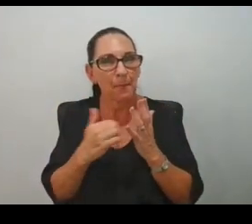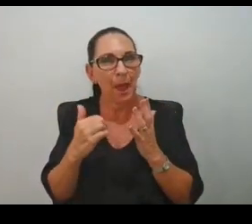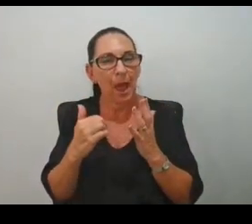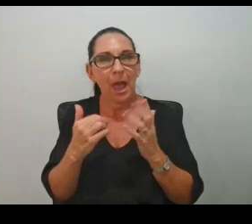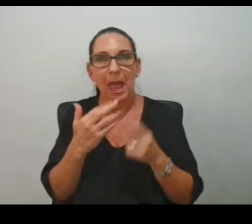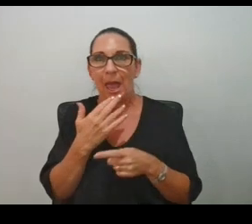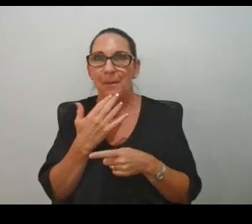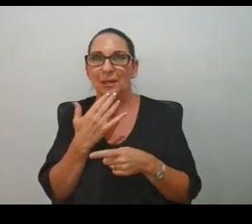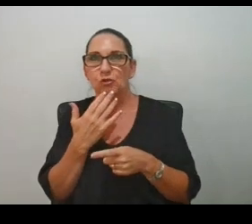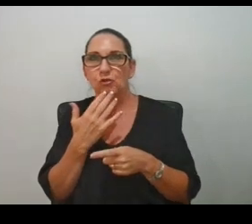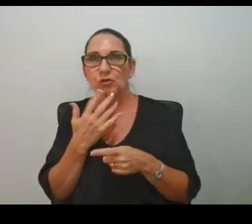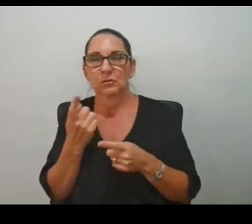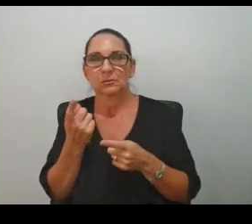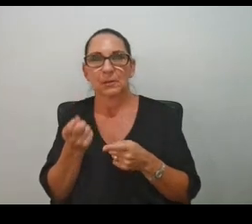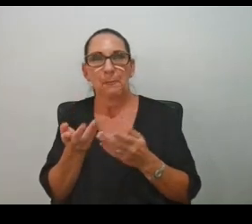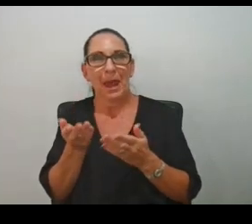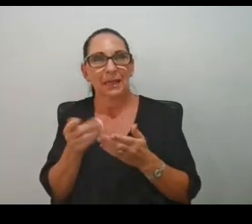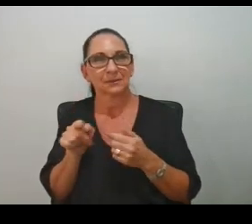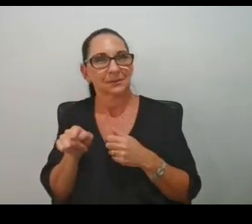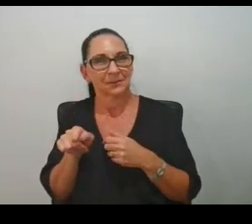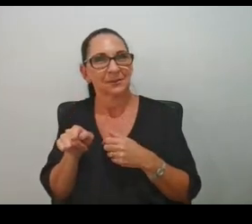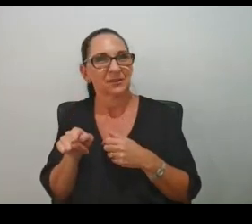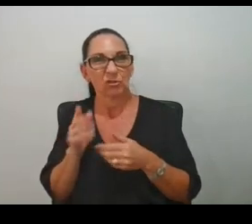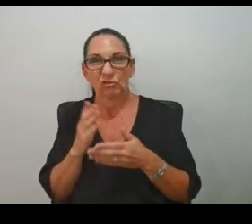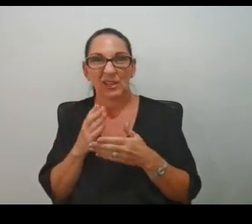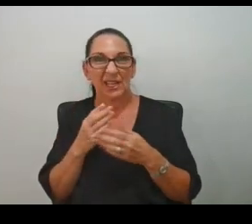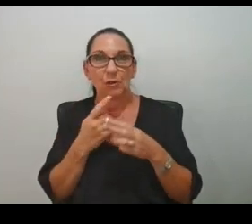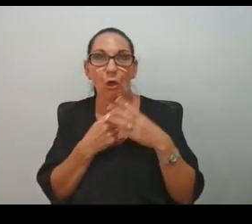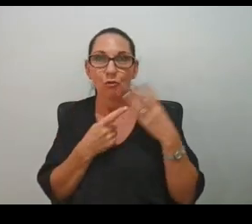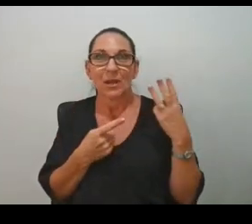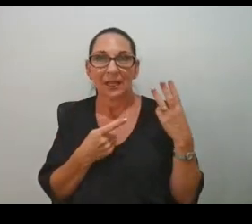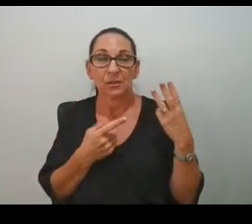right I mean that's really the three essential things so if you can print something out that's